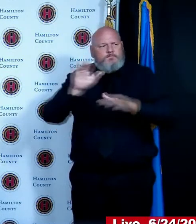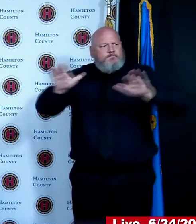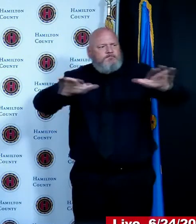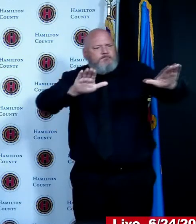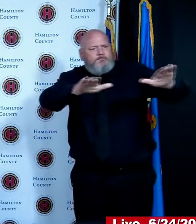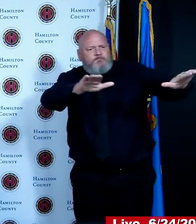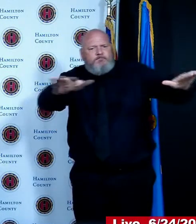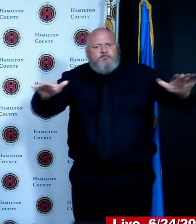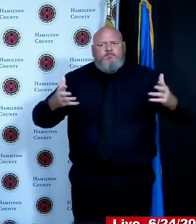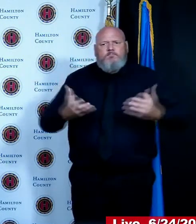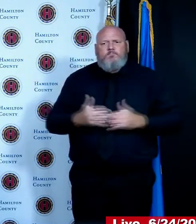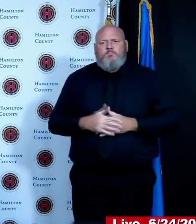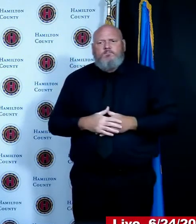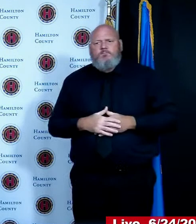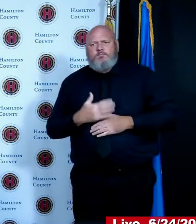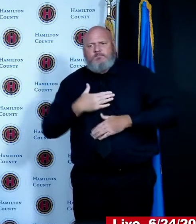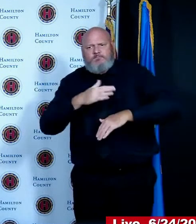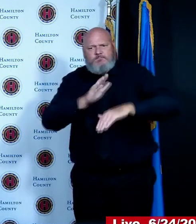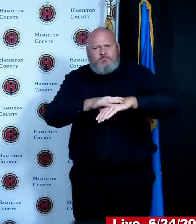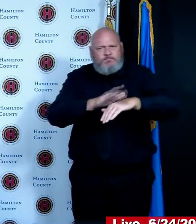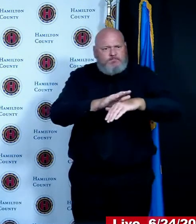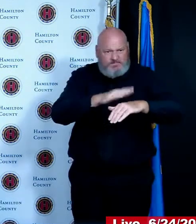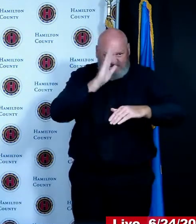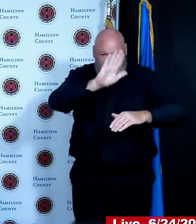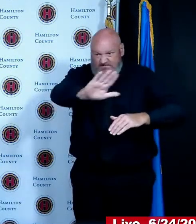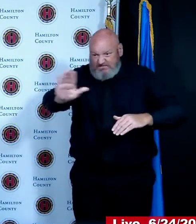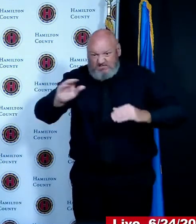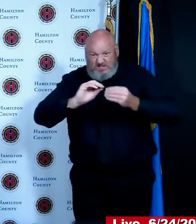in positive cases in these communities and these zip codes but also to offer